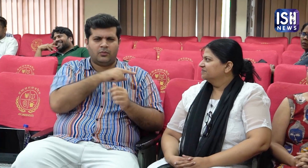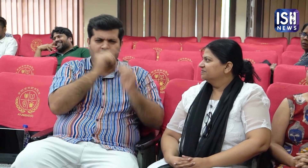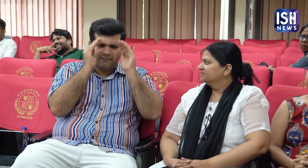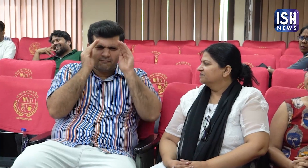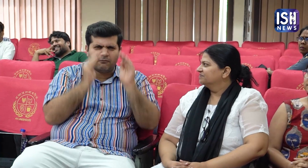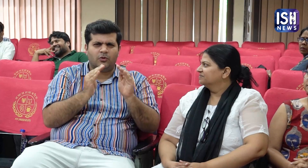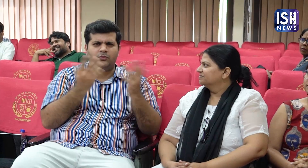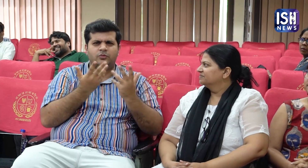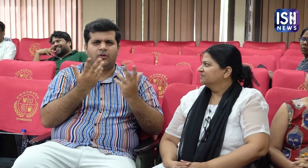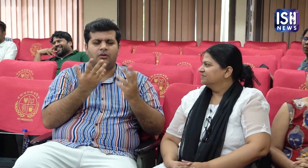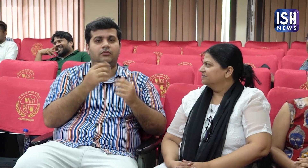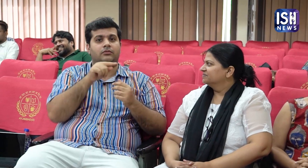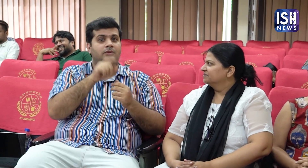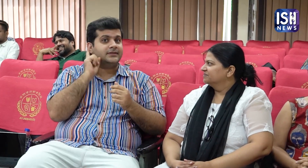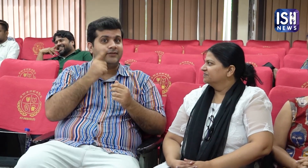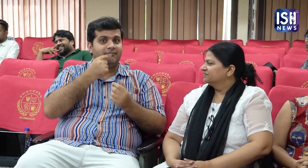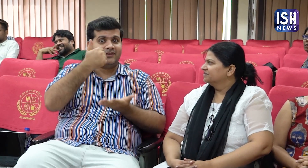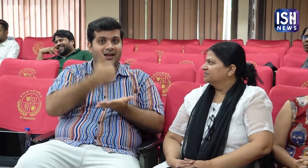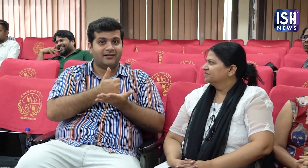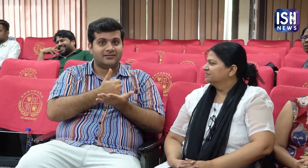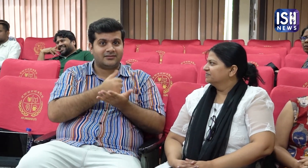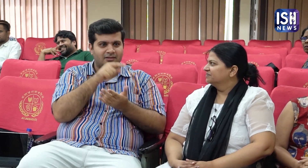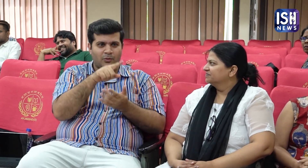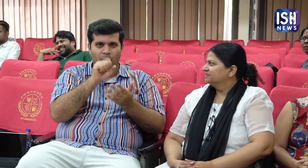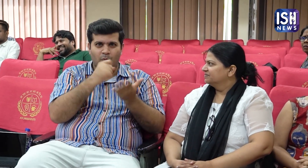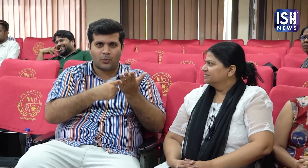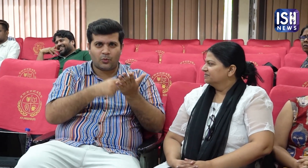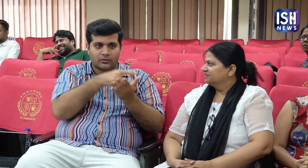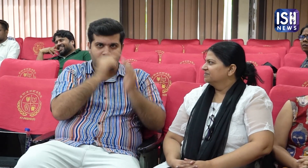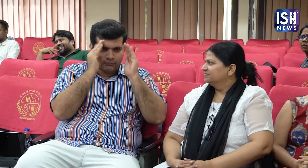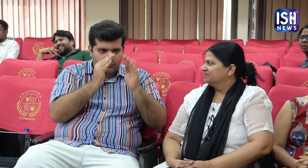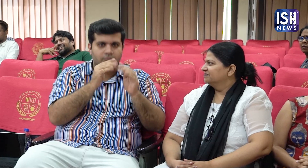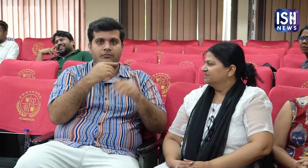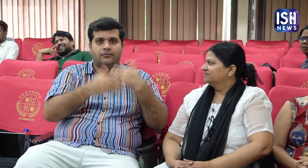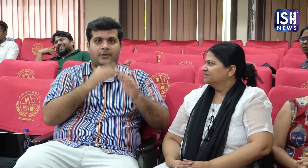She focusses on Deaf rights and their rules.